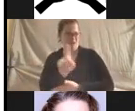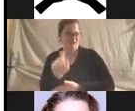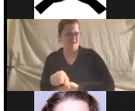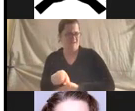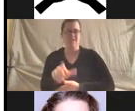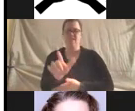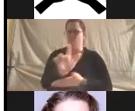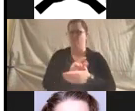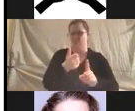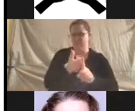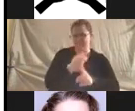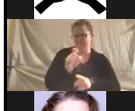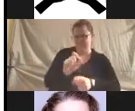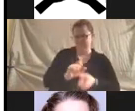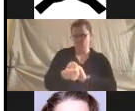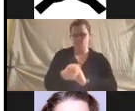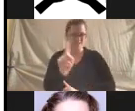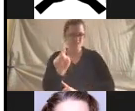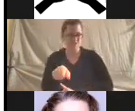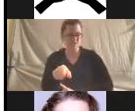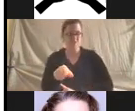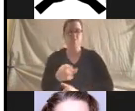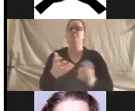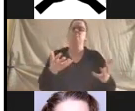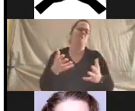Maybe just an administrative rule needs to change